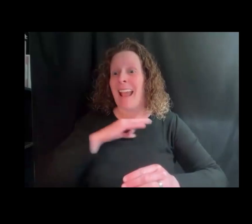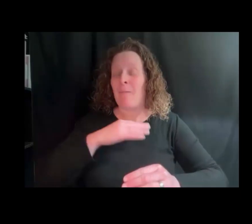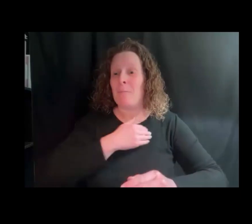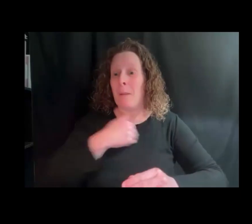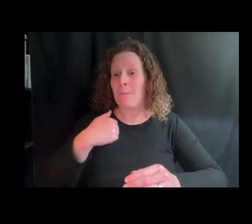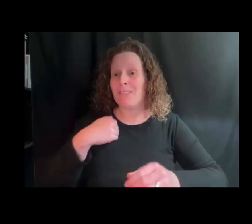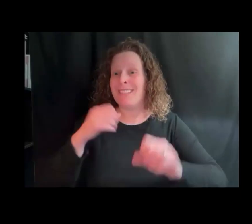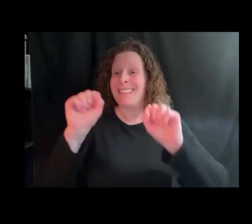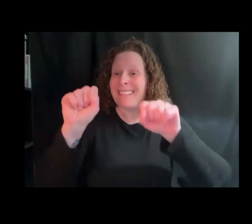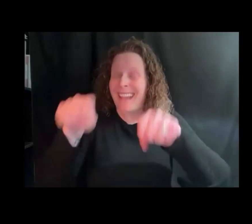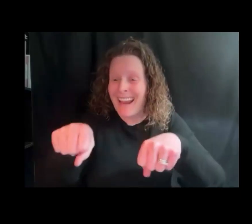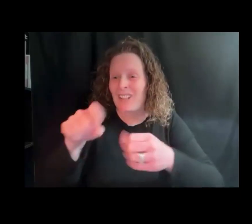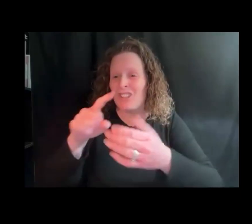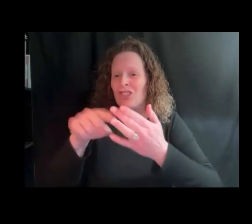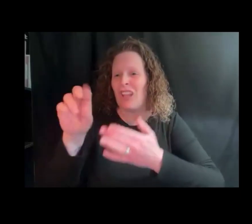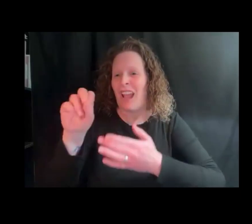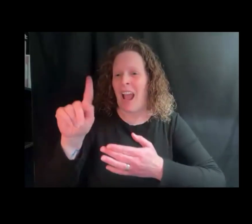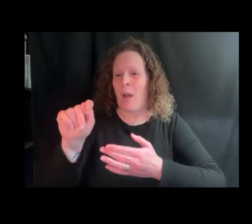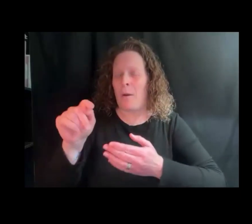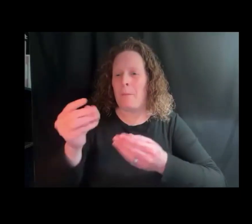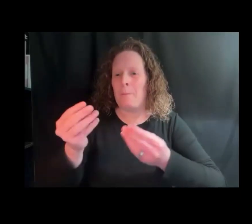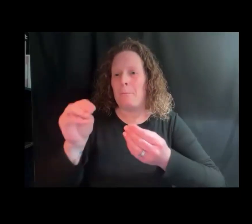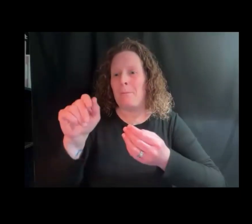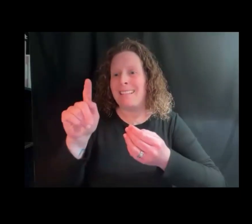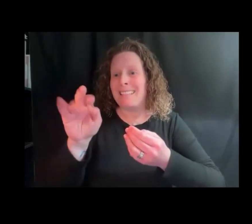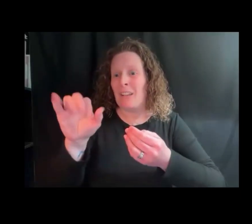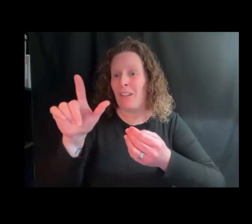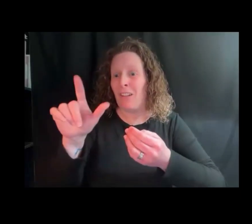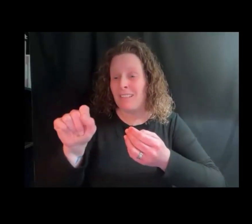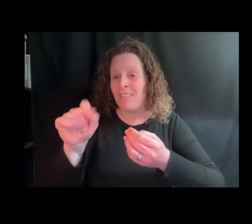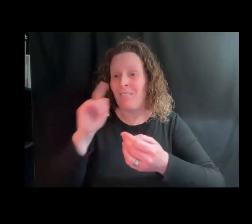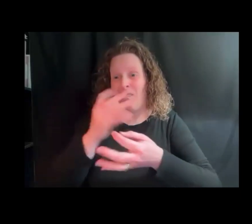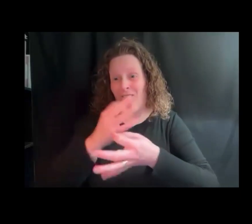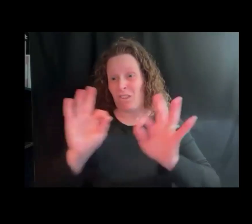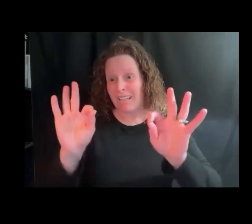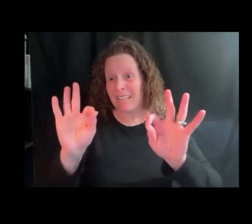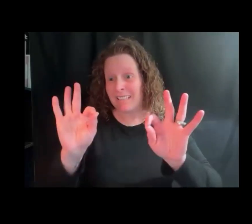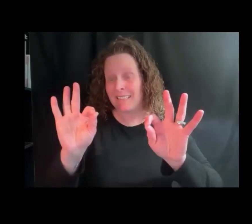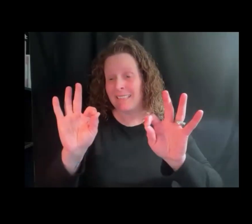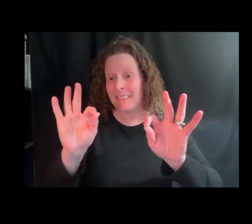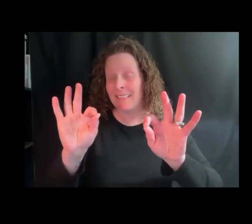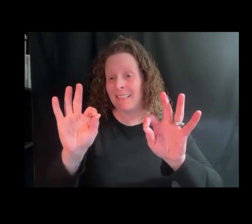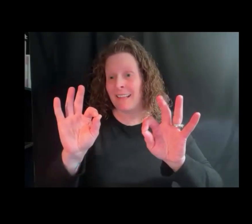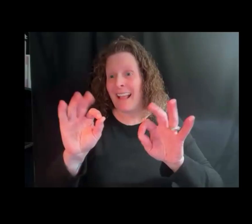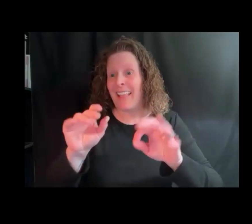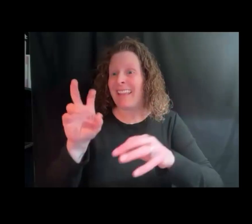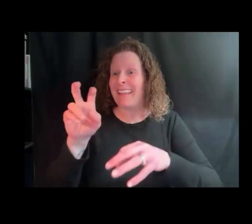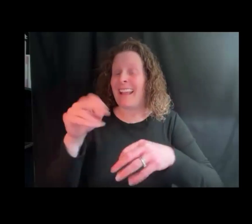that many teachers and staff members can go and check out. They can check out the materials